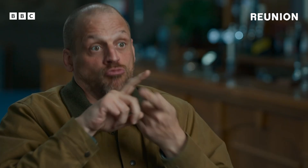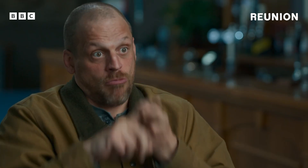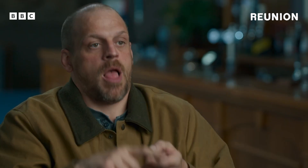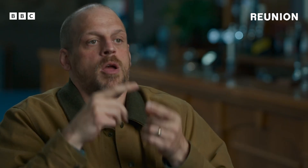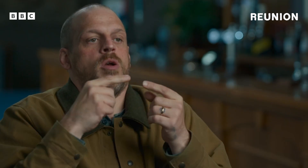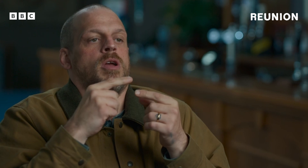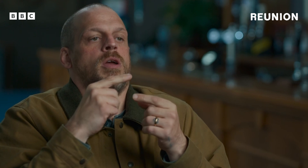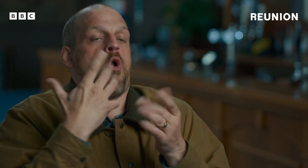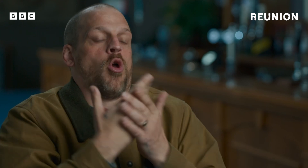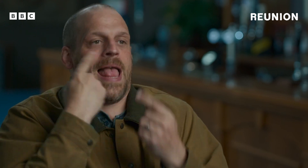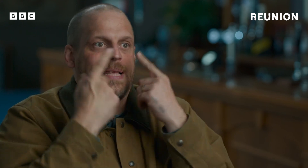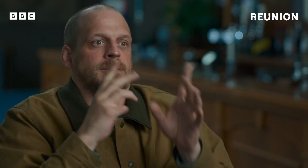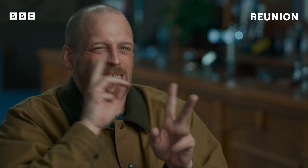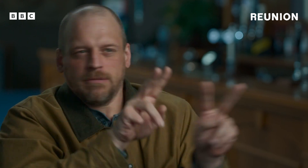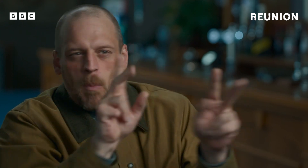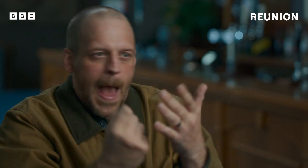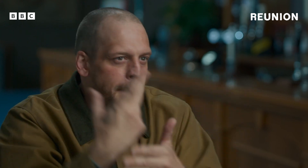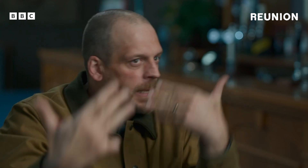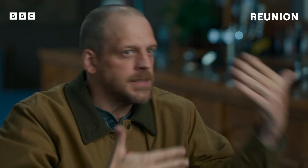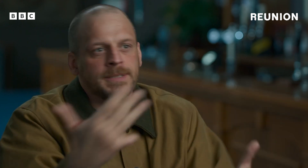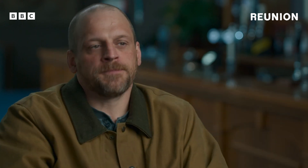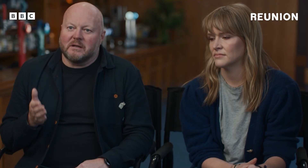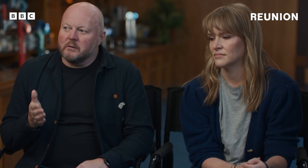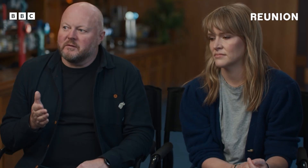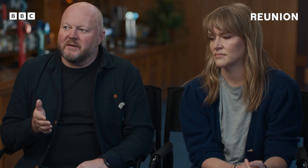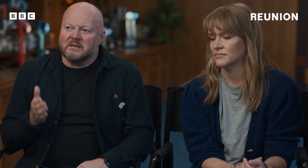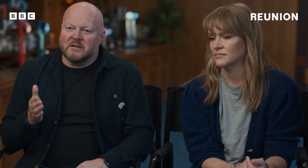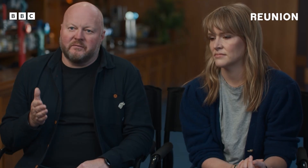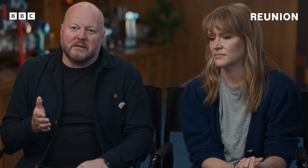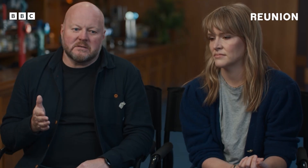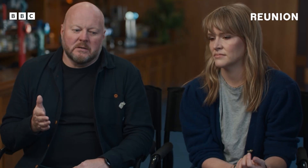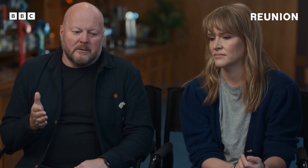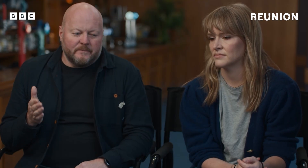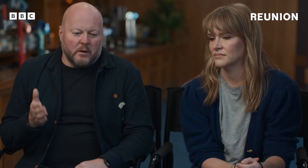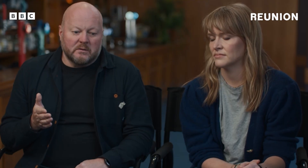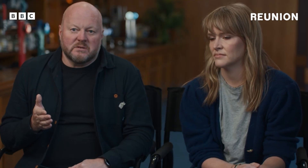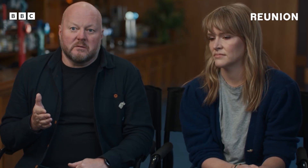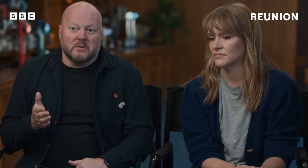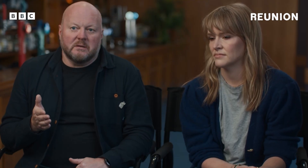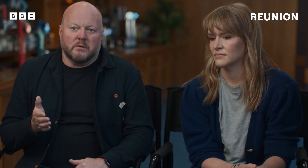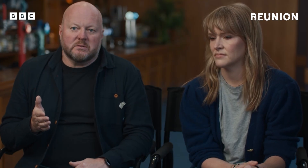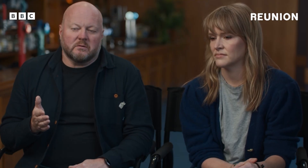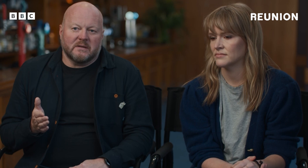It's about using your eyes and seeing what is going on in the story. And I love the fact that this felt not only was it a really important story about